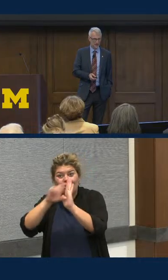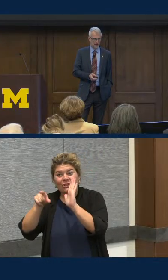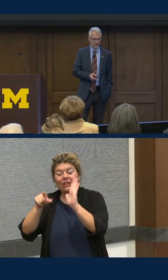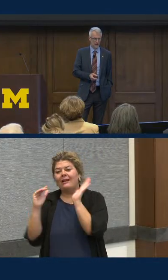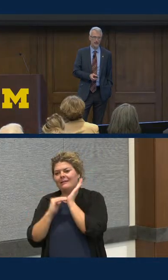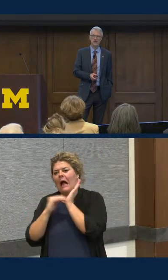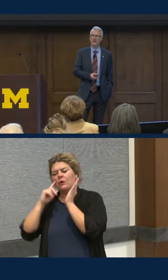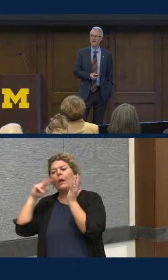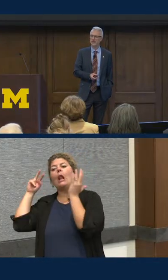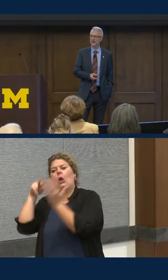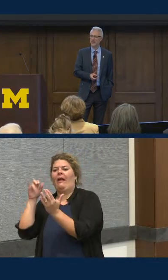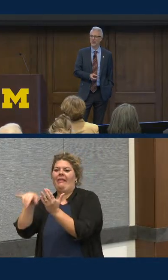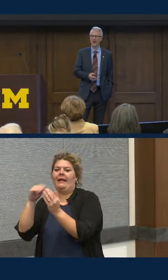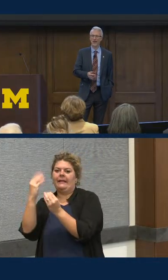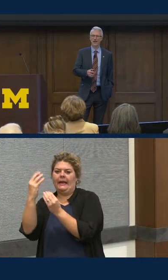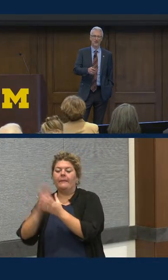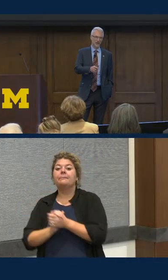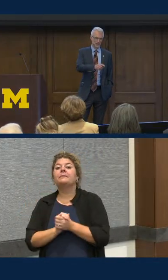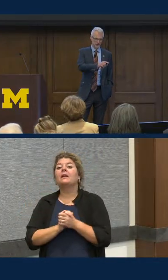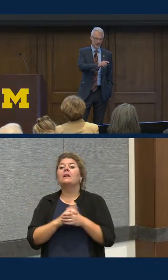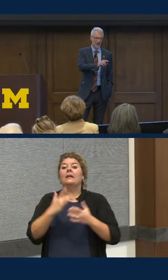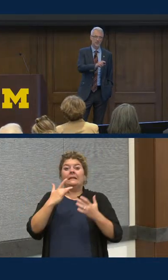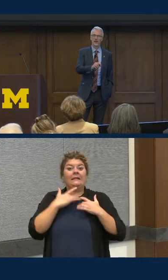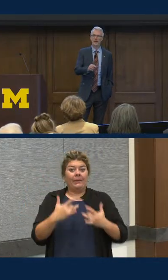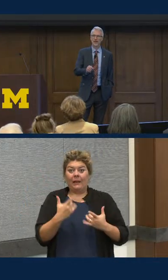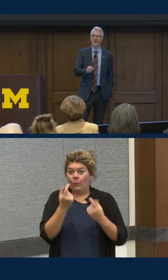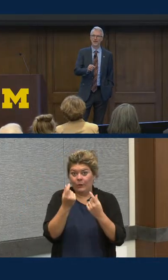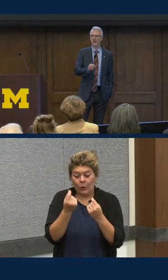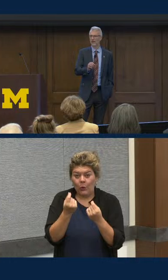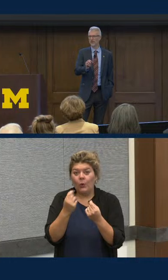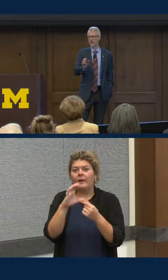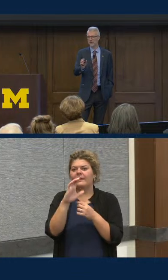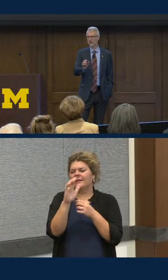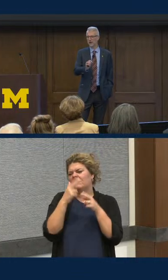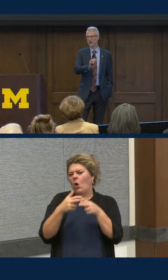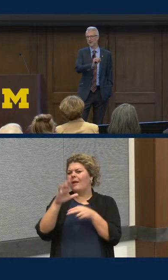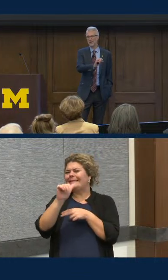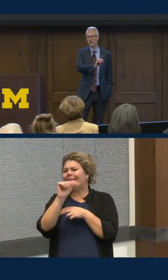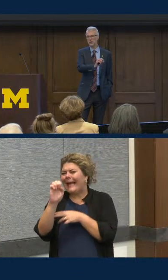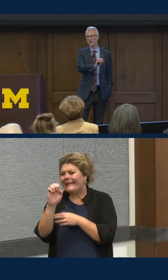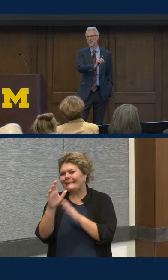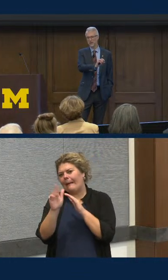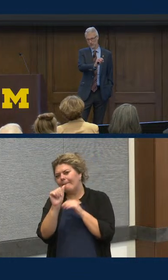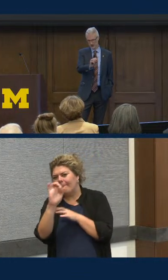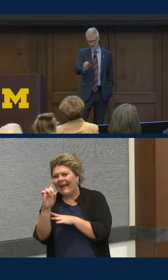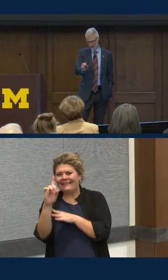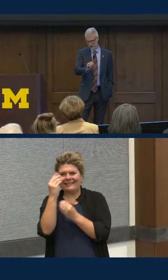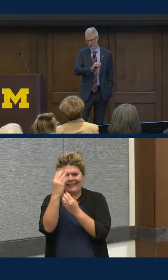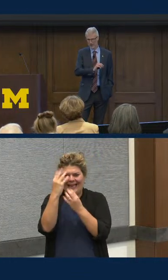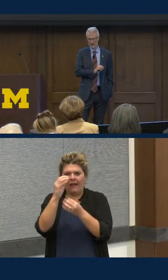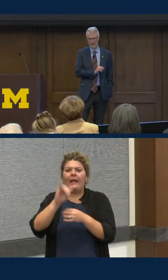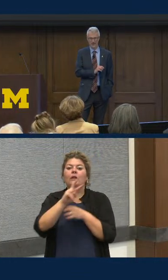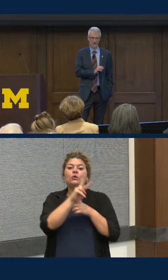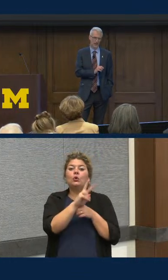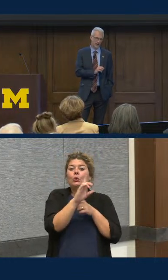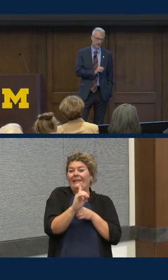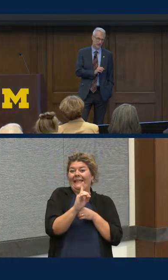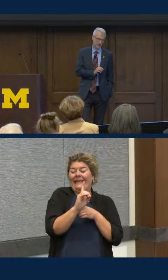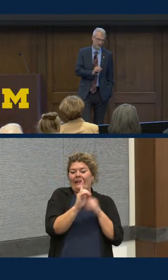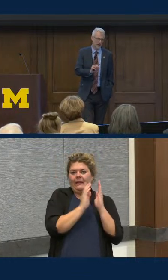data traditionally MRI, this case space data it's called and this is the 2D transformer that